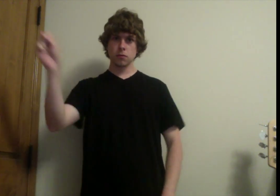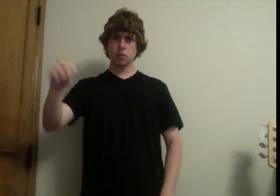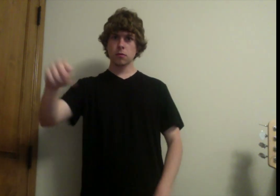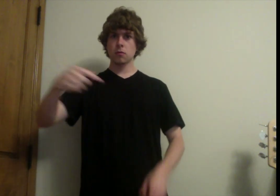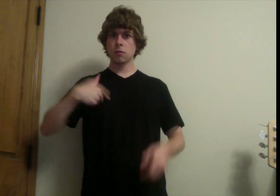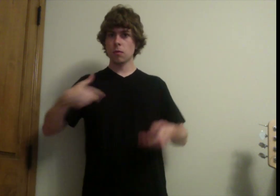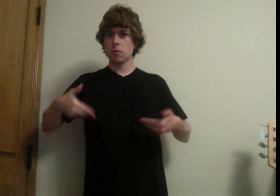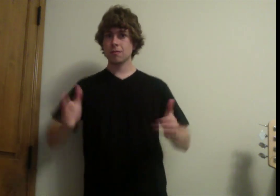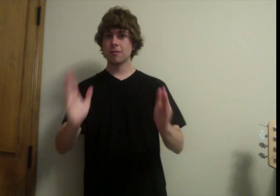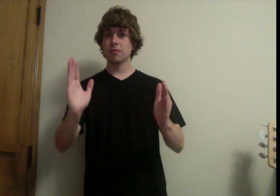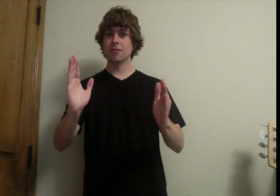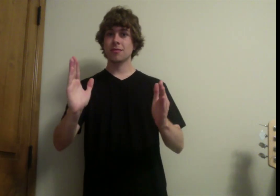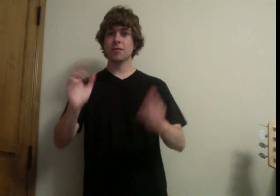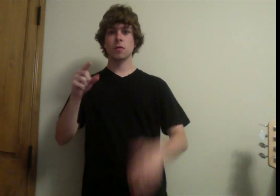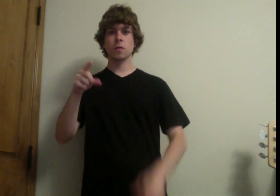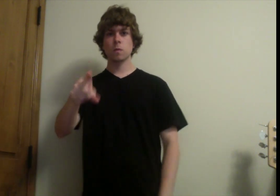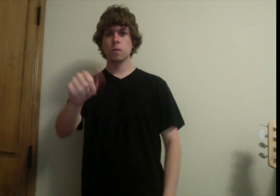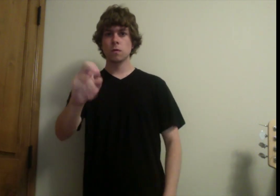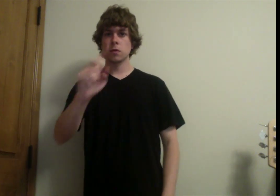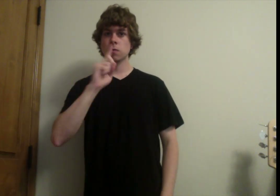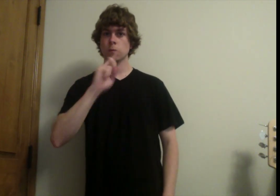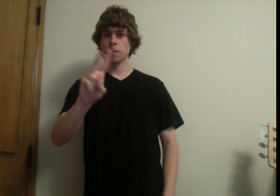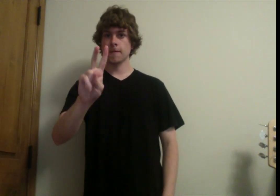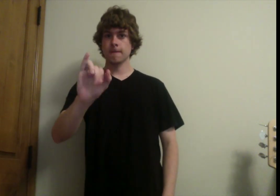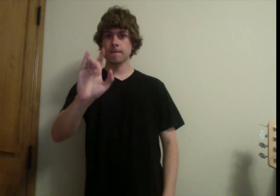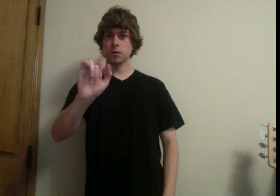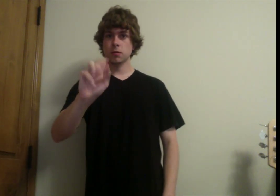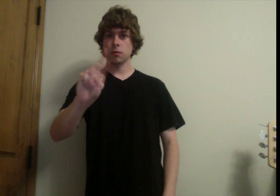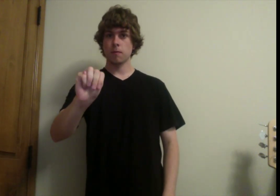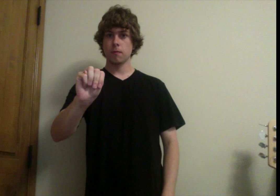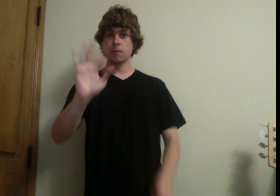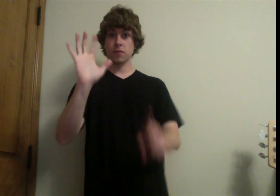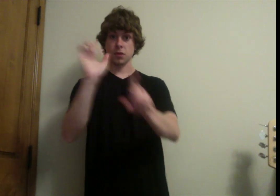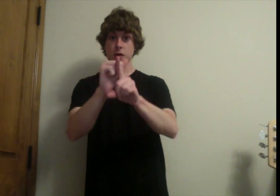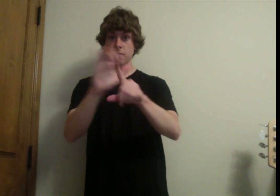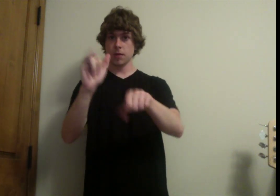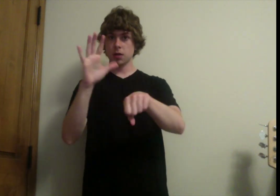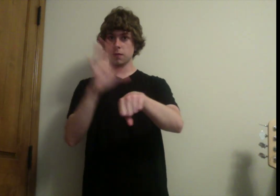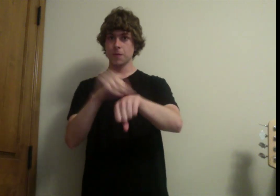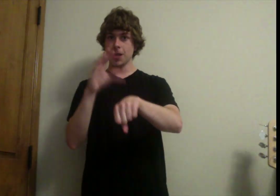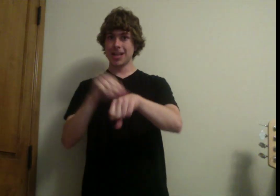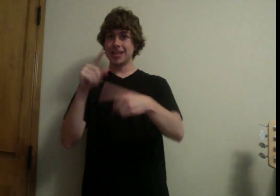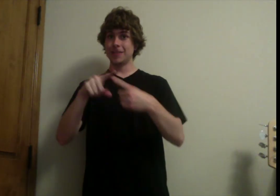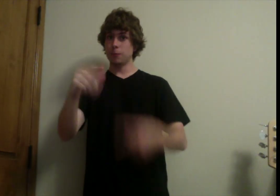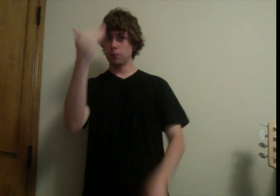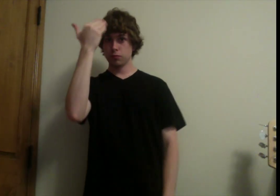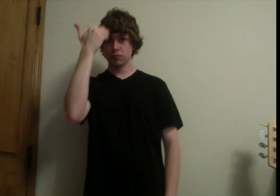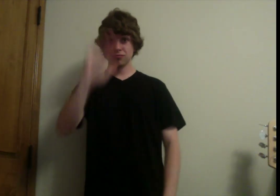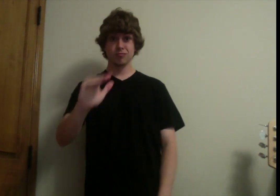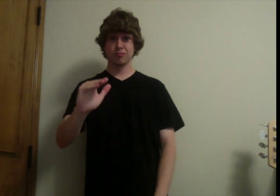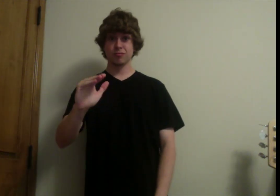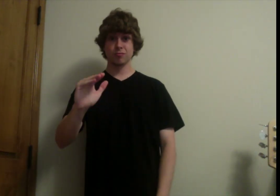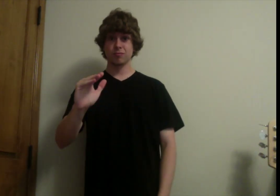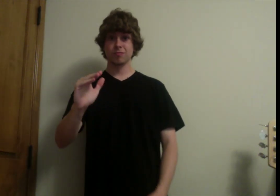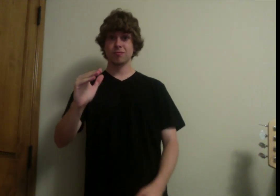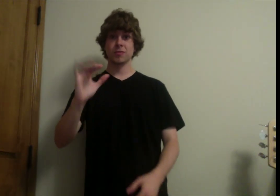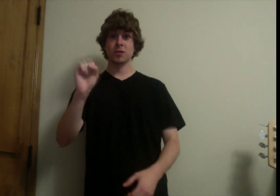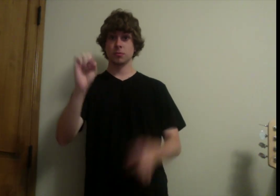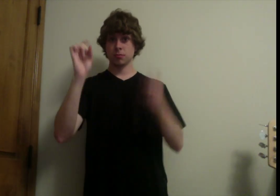yes I permitted it and that you are the true victim attacked by Swedes for reasons unknown to you